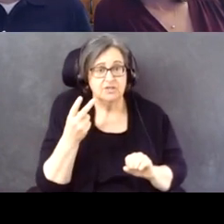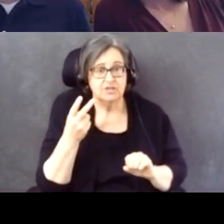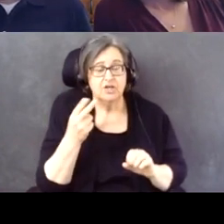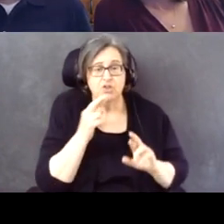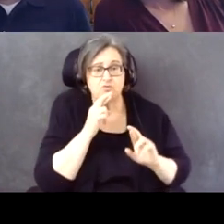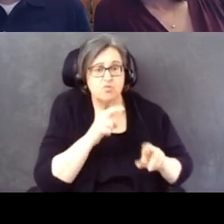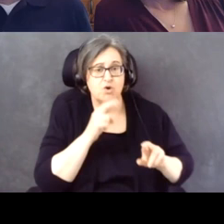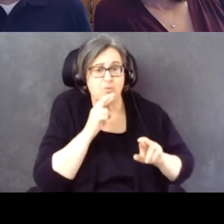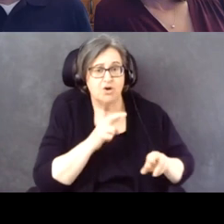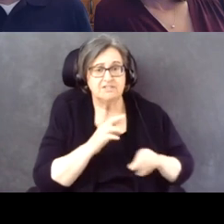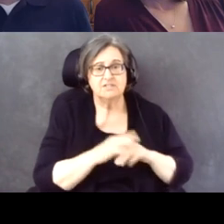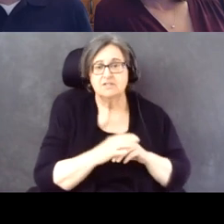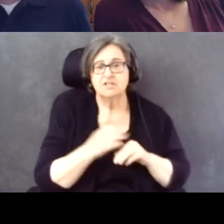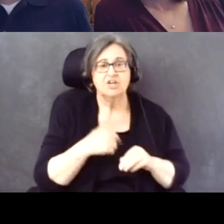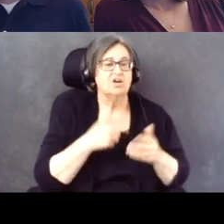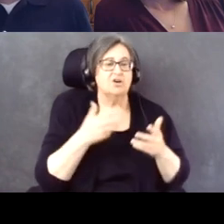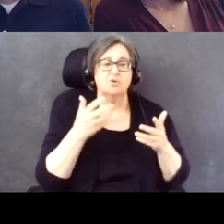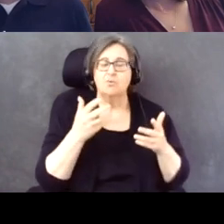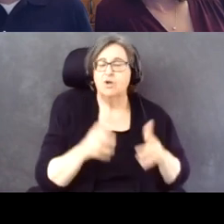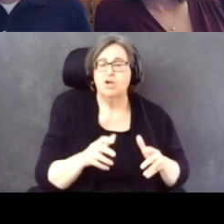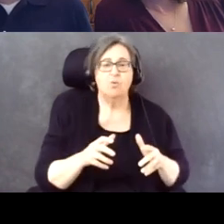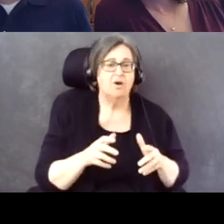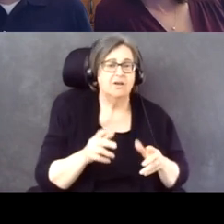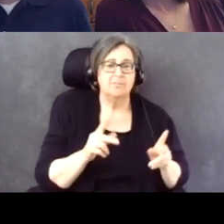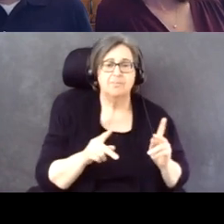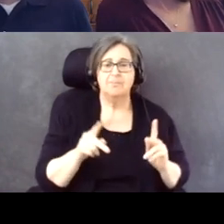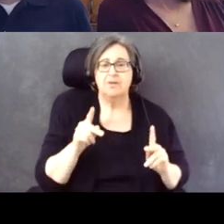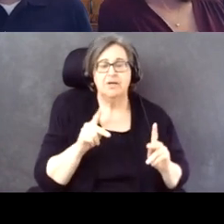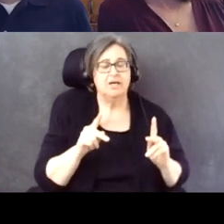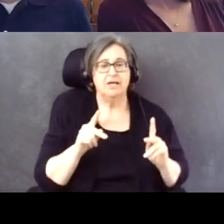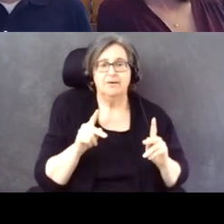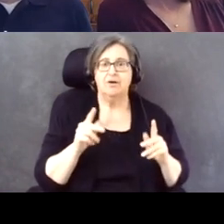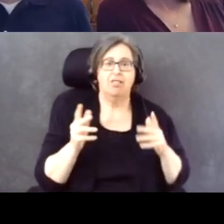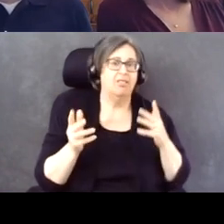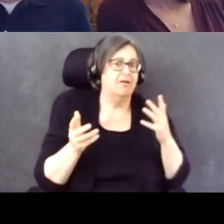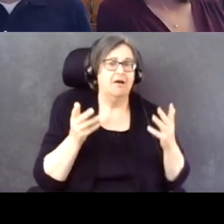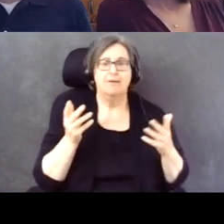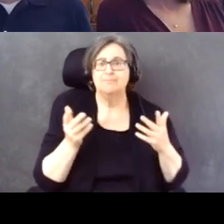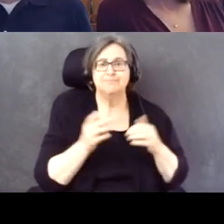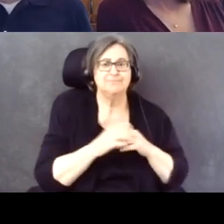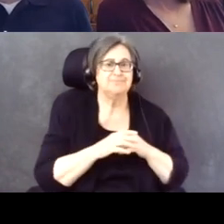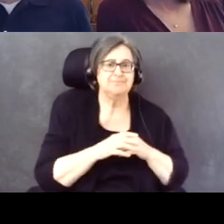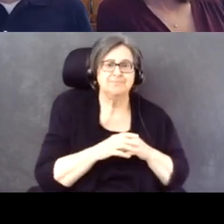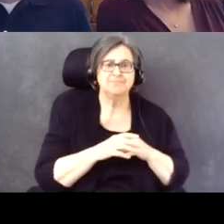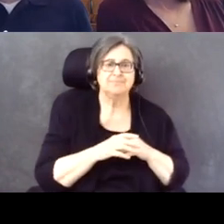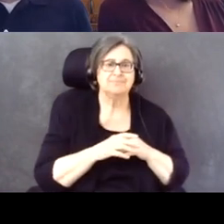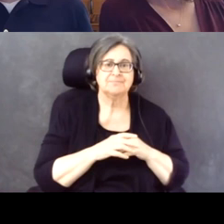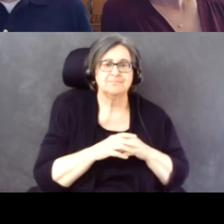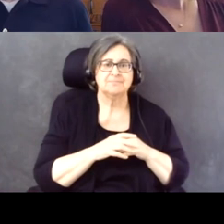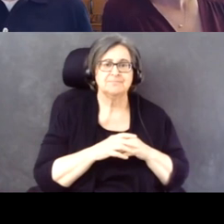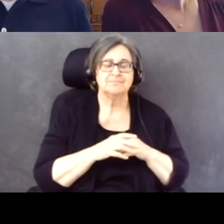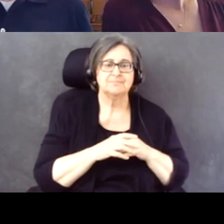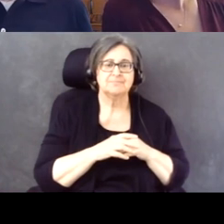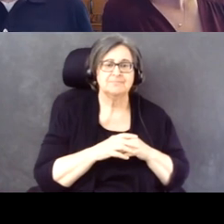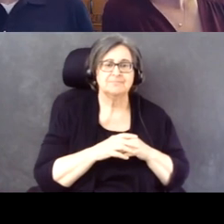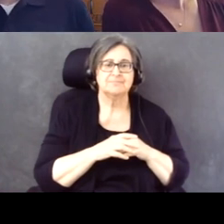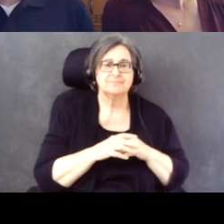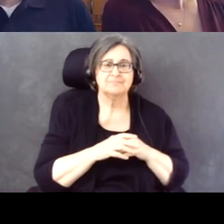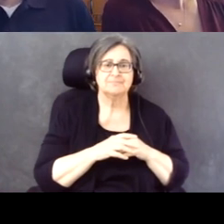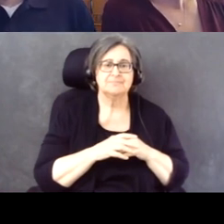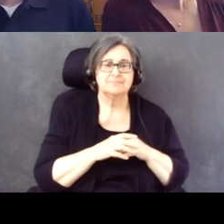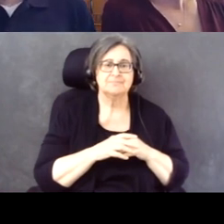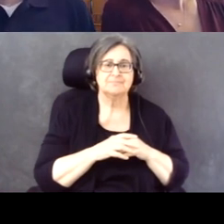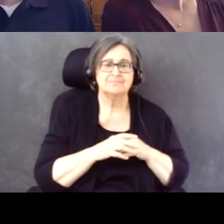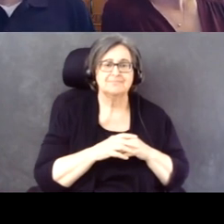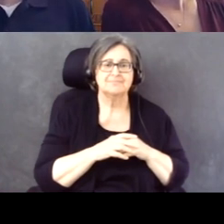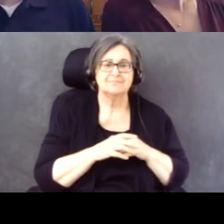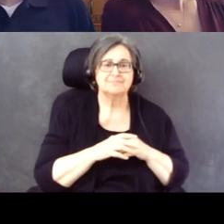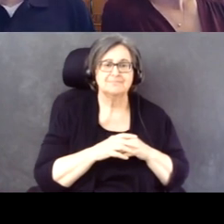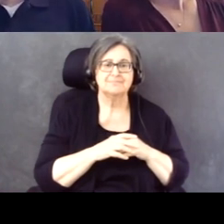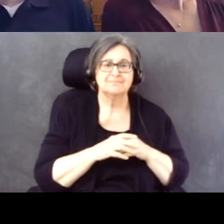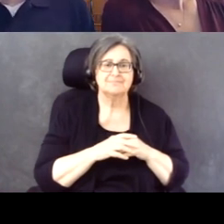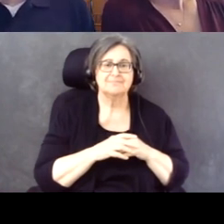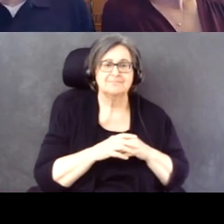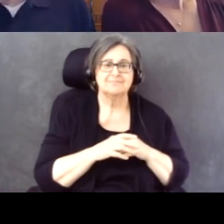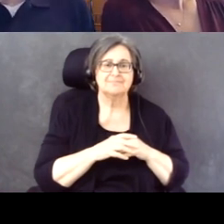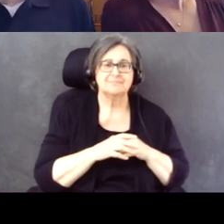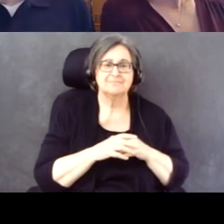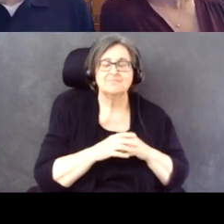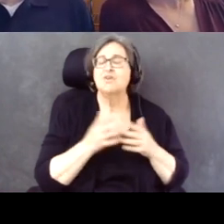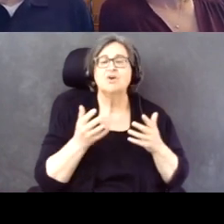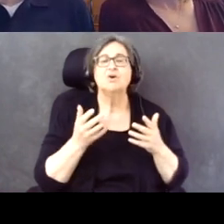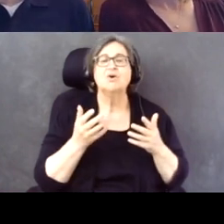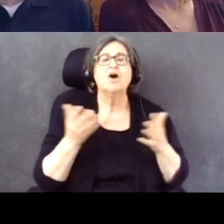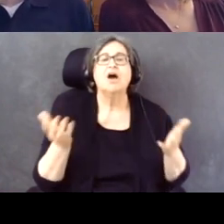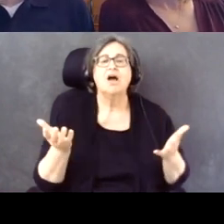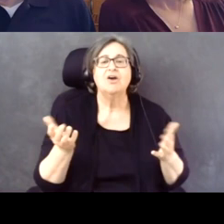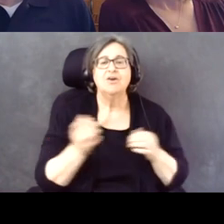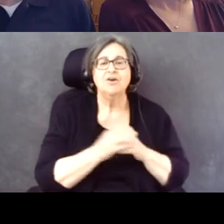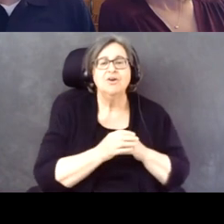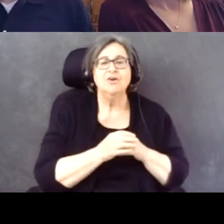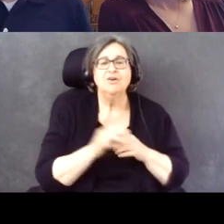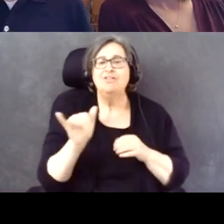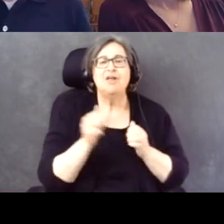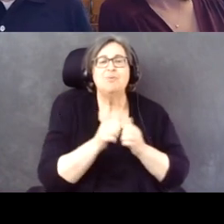We don't want to make people become -- as with our students, we don't want students